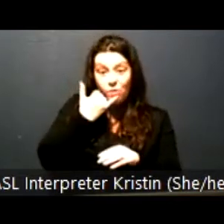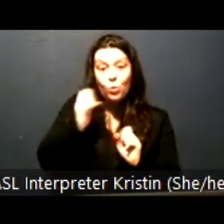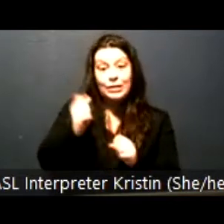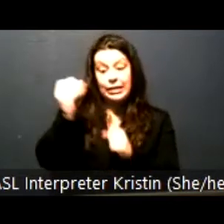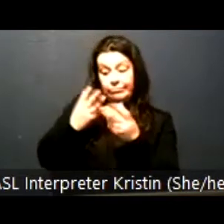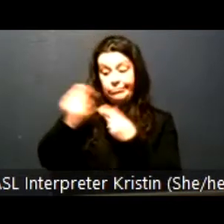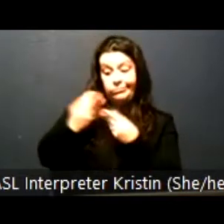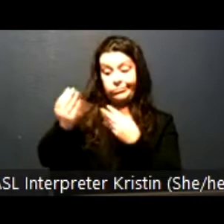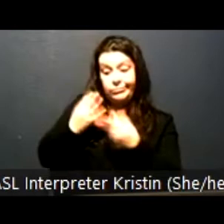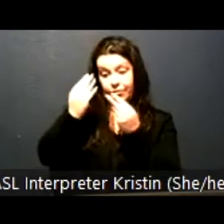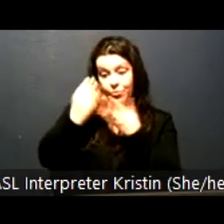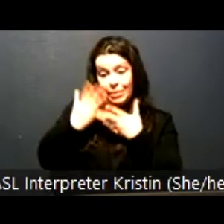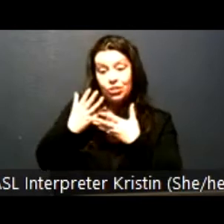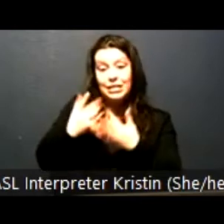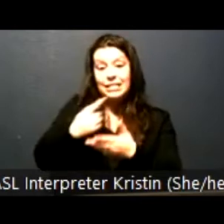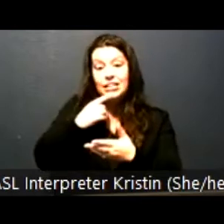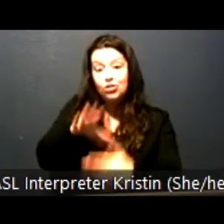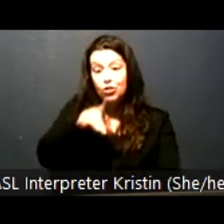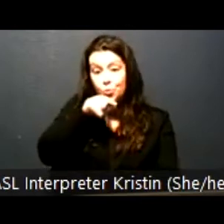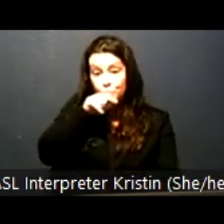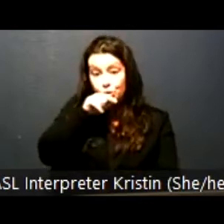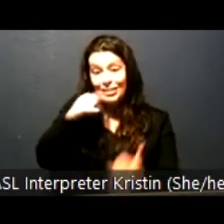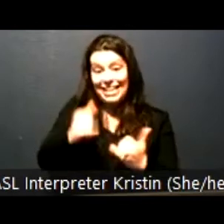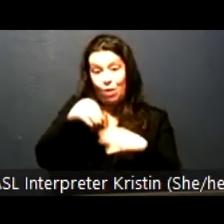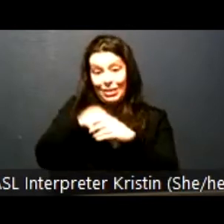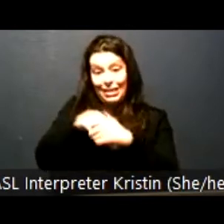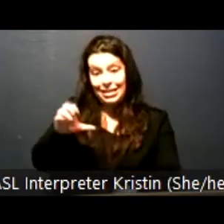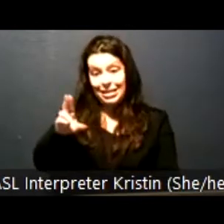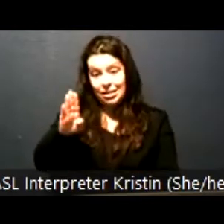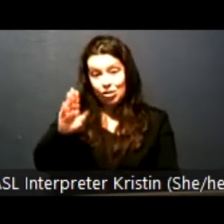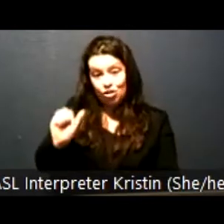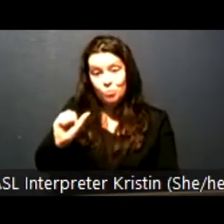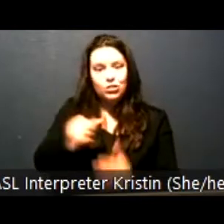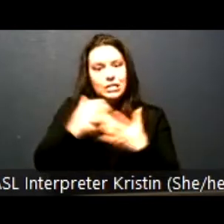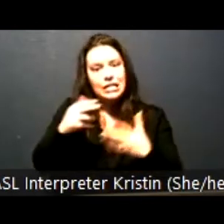in Cuba! So satellite tags are really fun to work with as a scientist, every day is a new discovery.